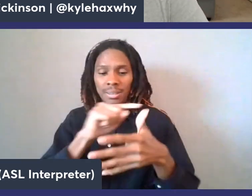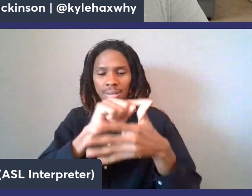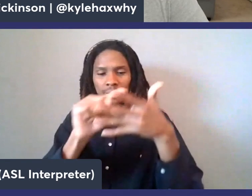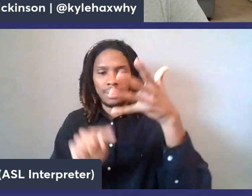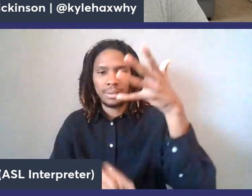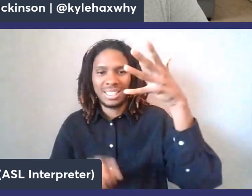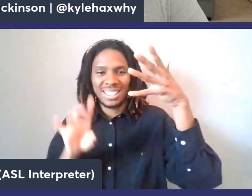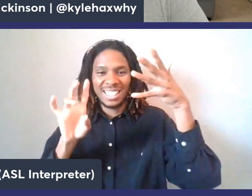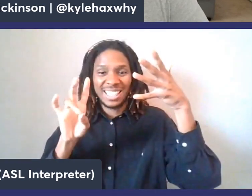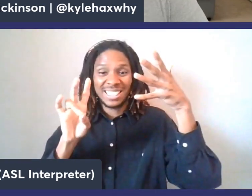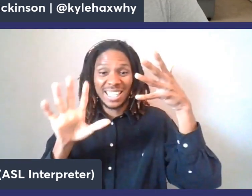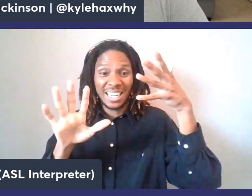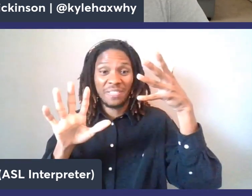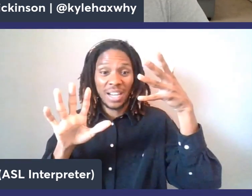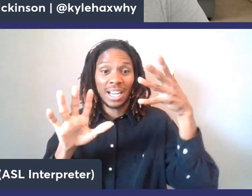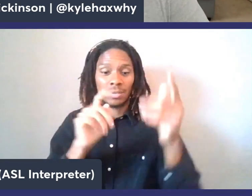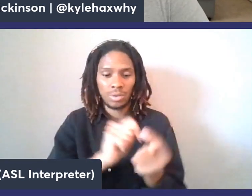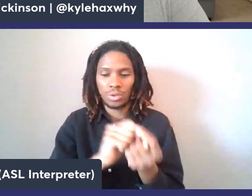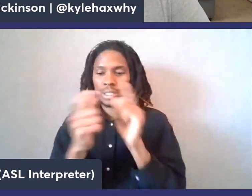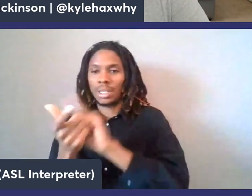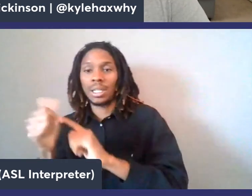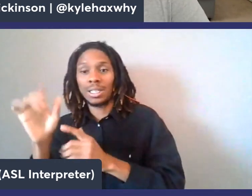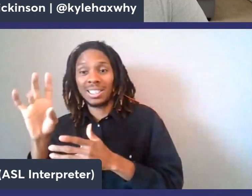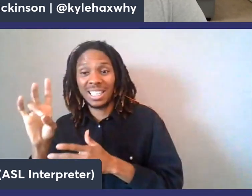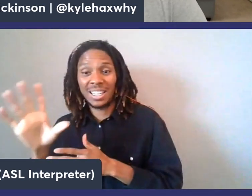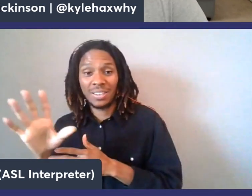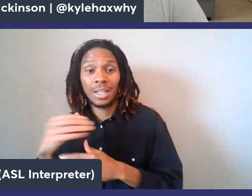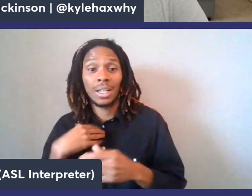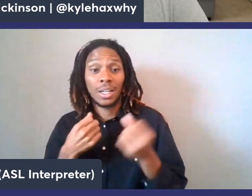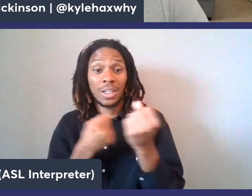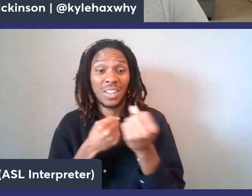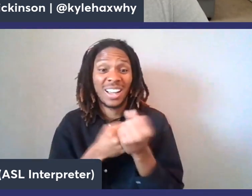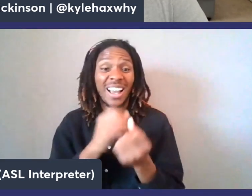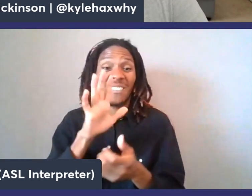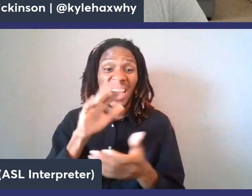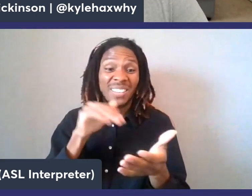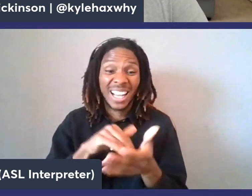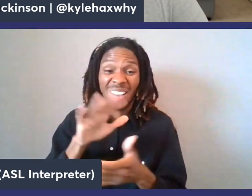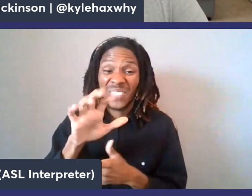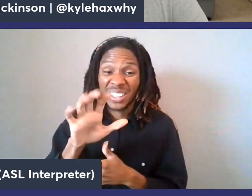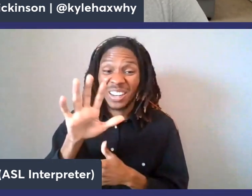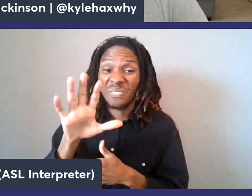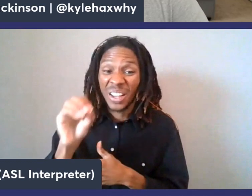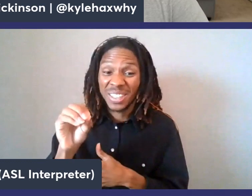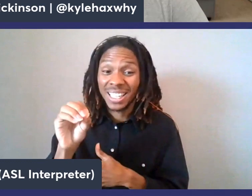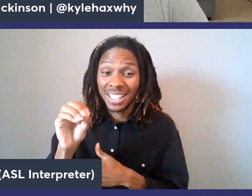to other 74 languages, so we support 5,550 of language translation pairs.